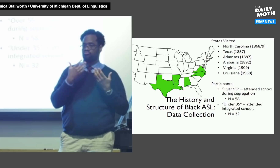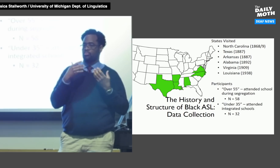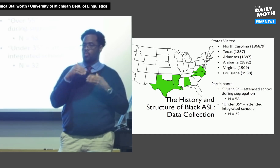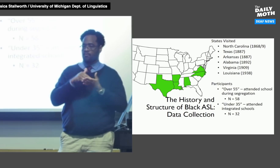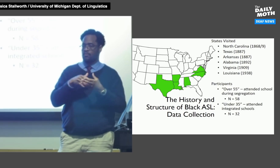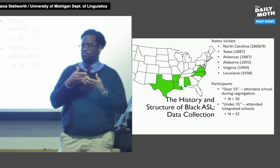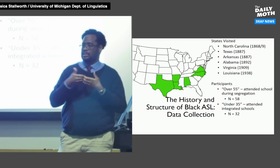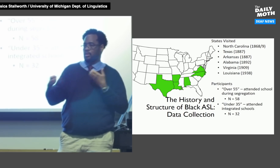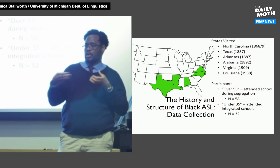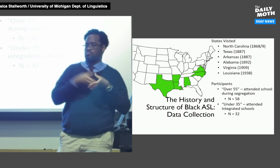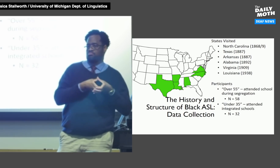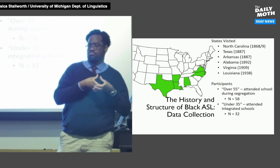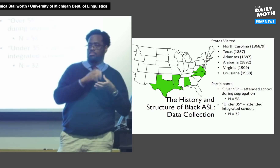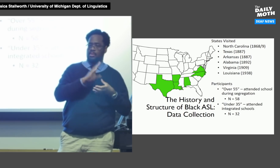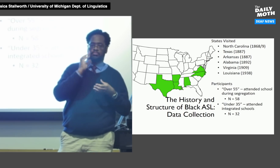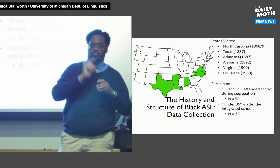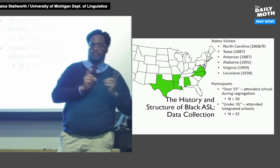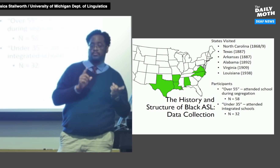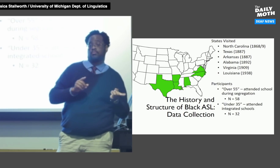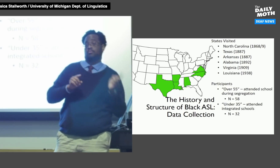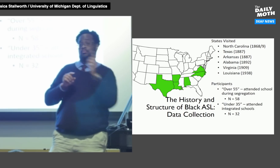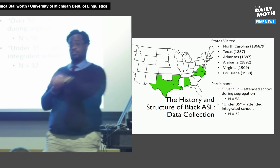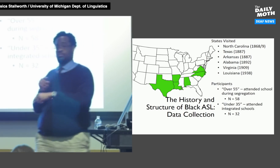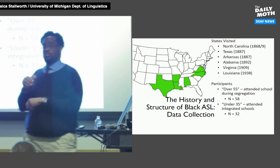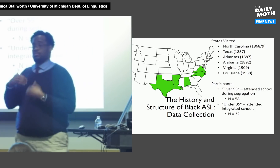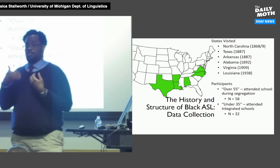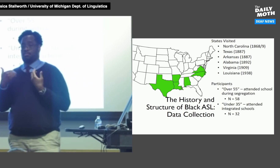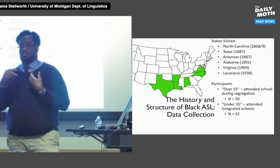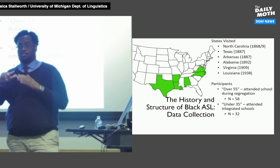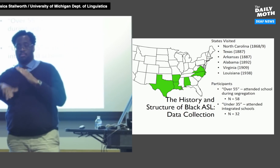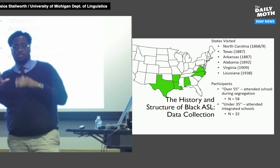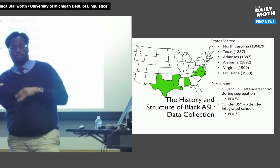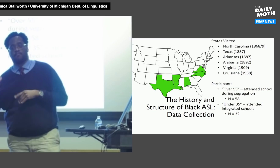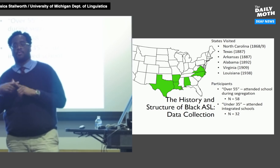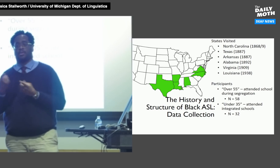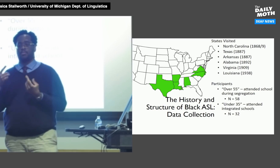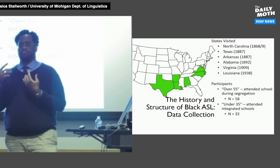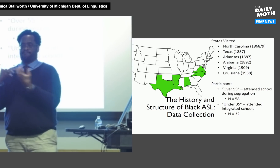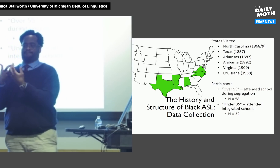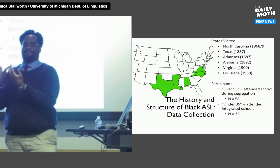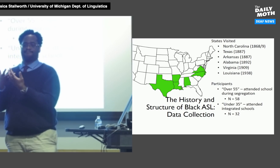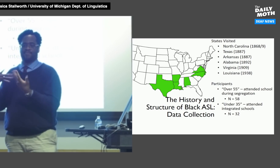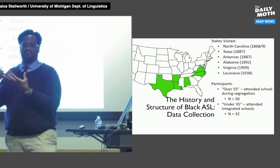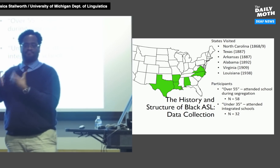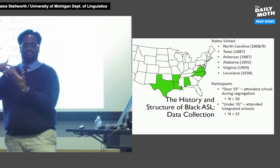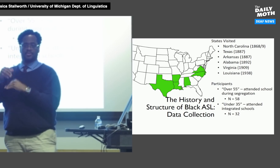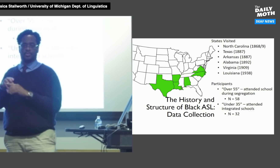They were often segregated. While with those who are younger, those under 35 years old, they were in an integrated environment.